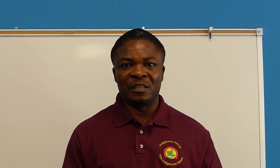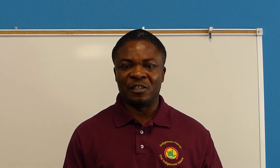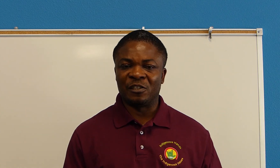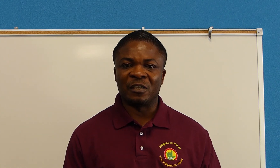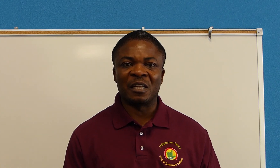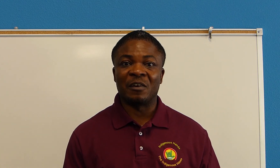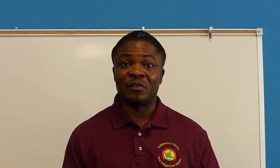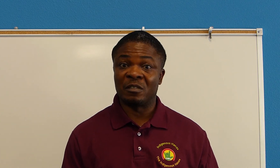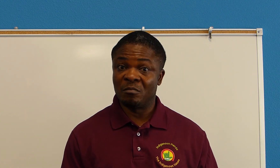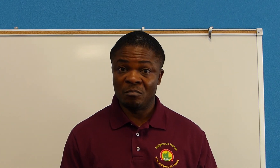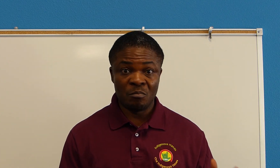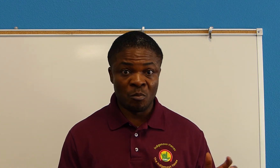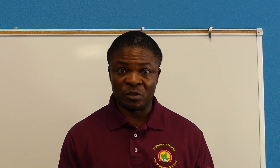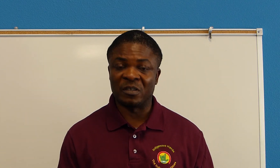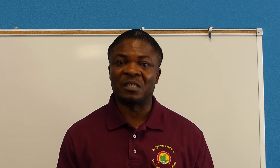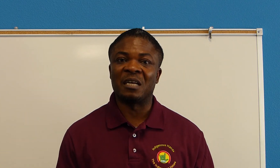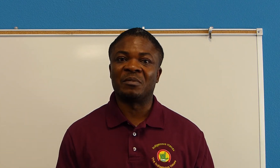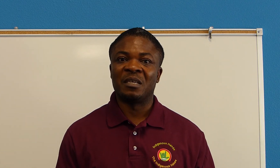indigenous language most of the times and